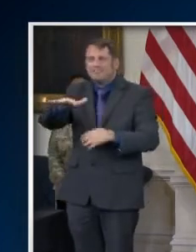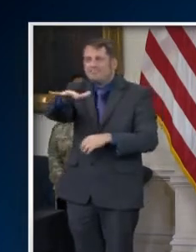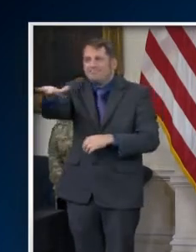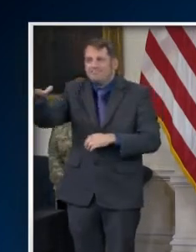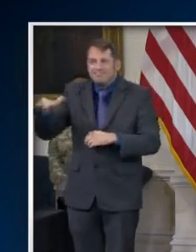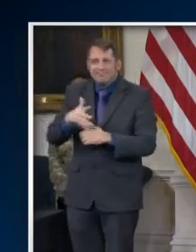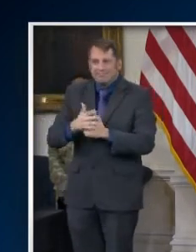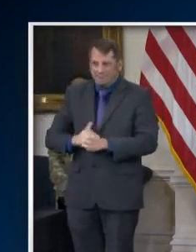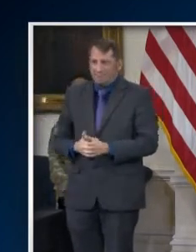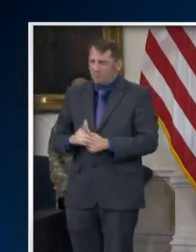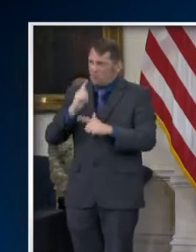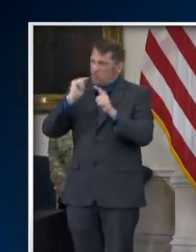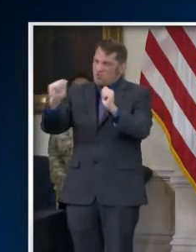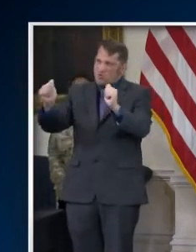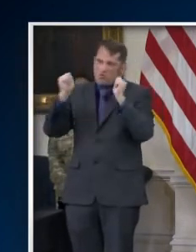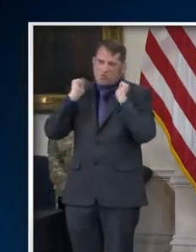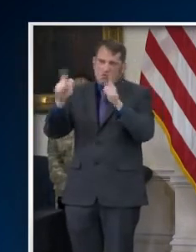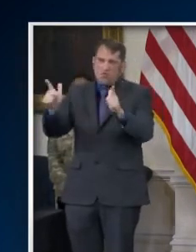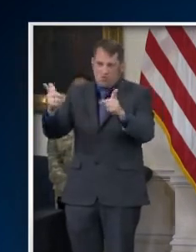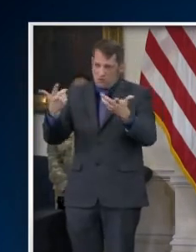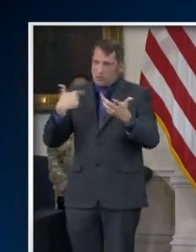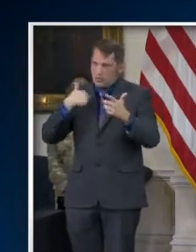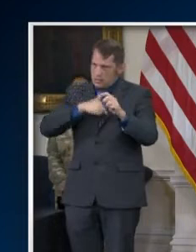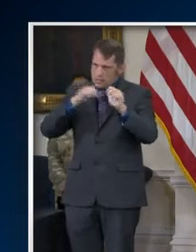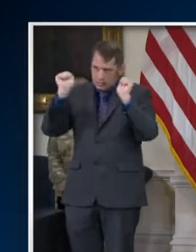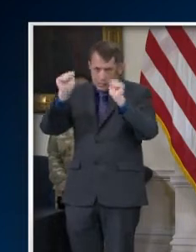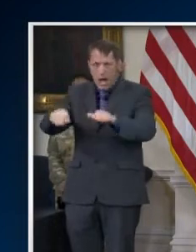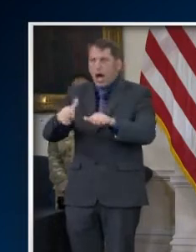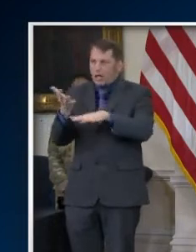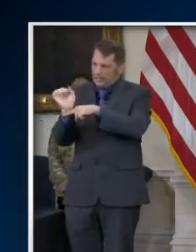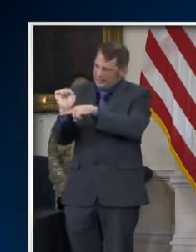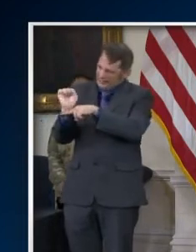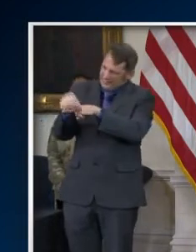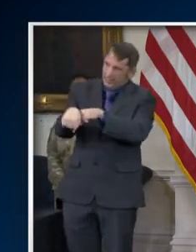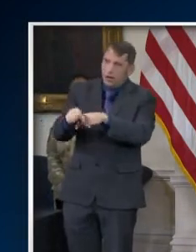DO IT FOR YOURSELF, YOUR FAMILY, YOUR FRIENDS, AND TO DO IT SO